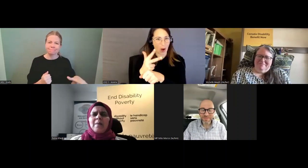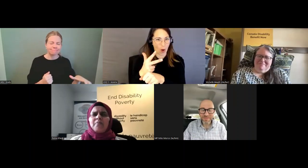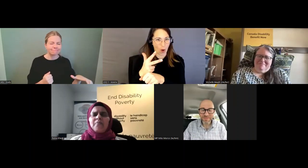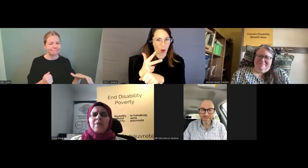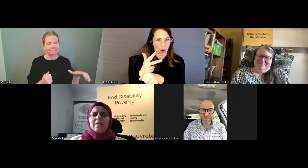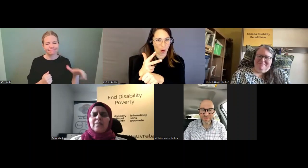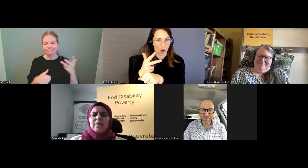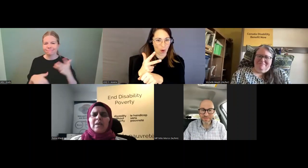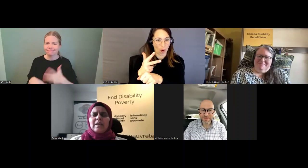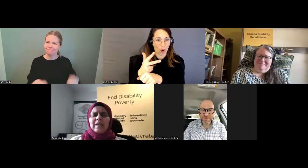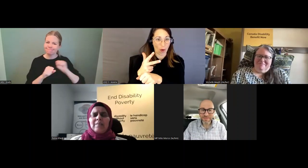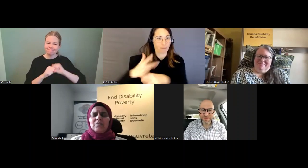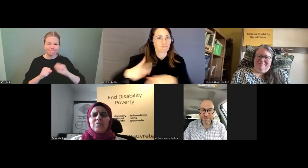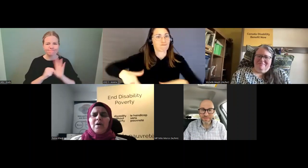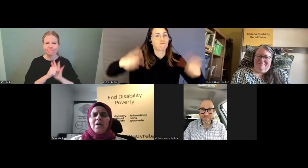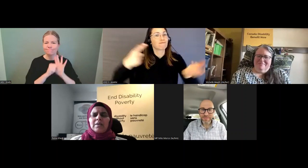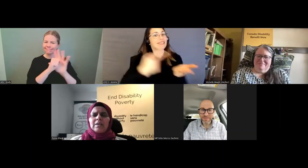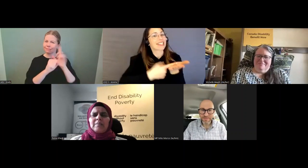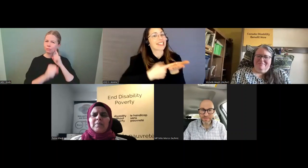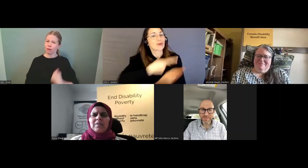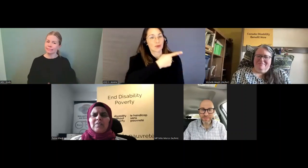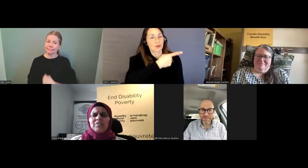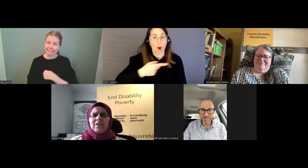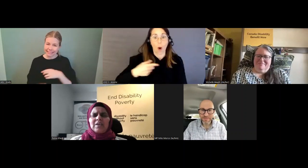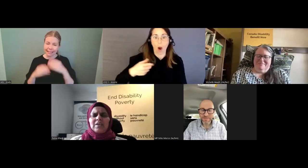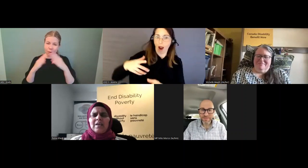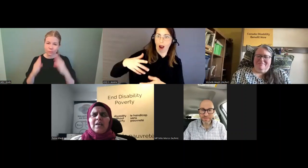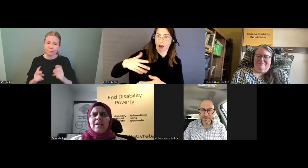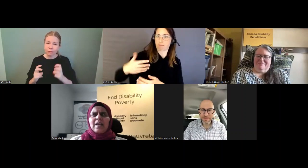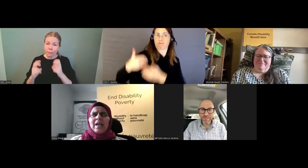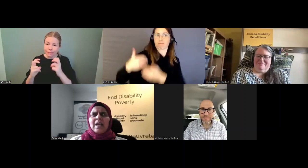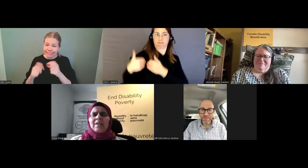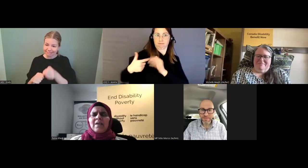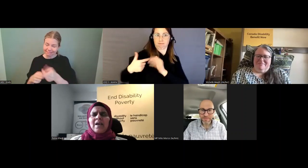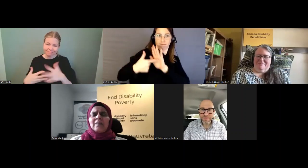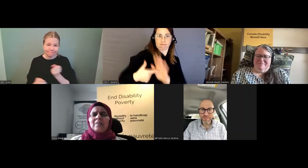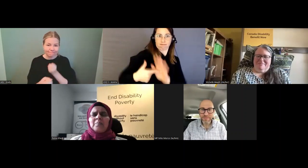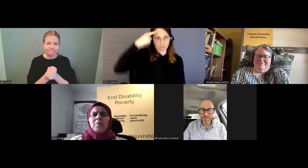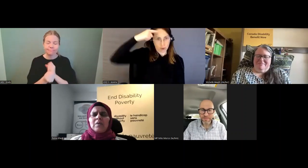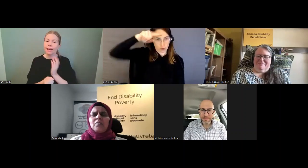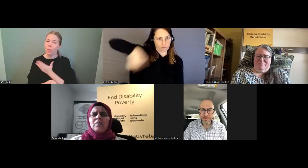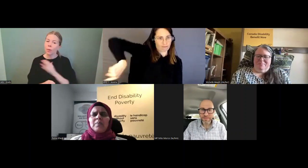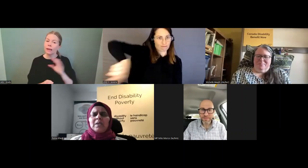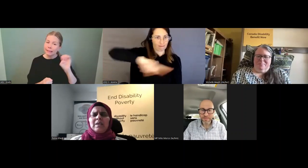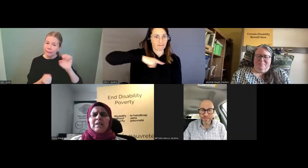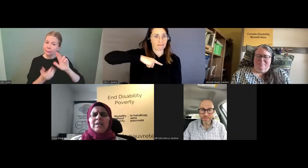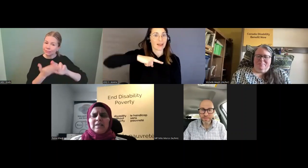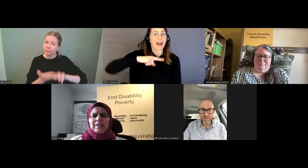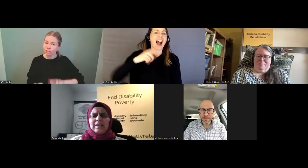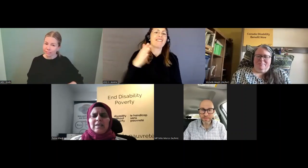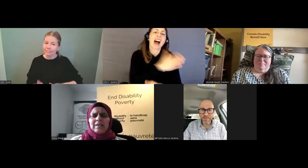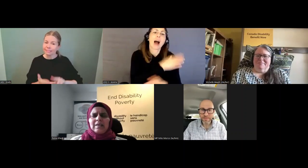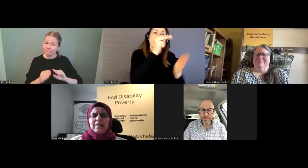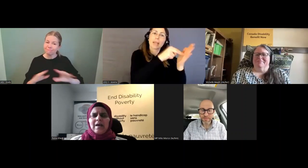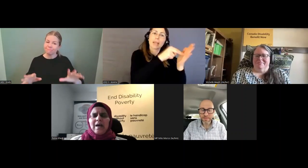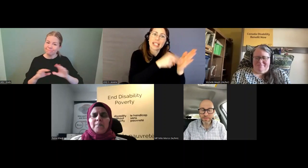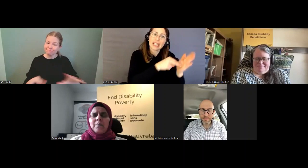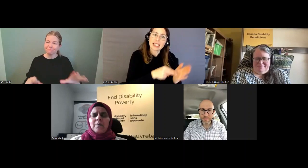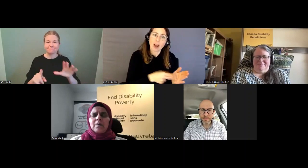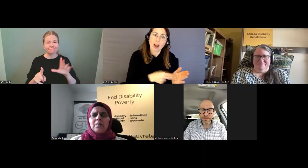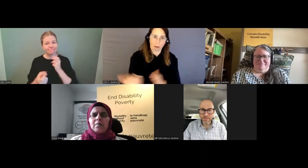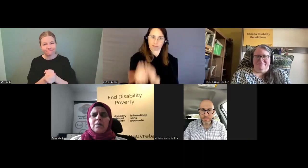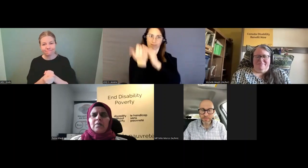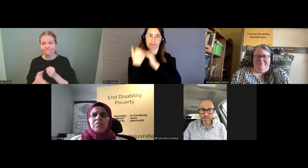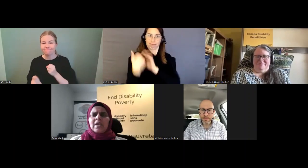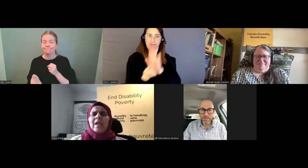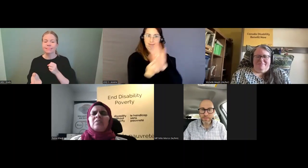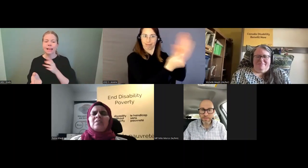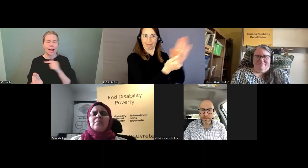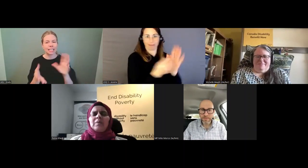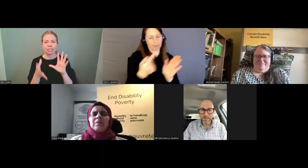FOR US WHEN IT CAME TO OUR E-PETITION AND HAS SPOKEN UP REPEATEDLY TO END DISABILITY